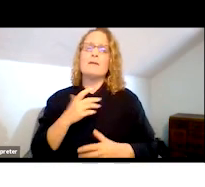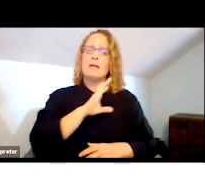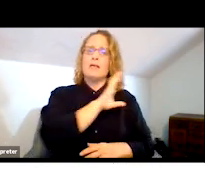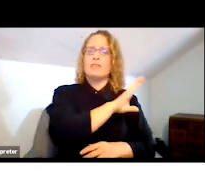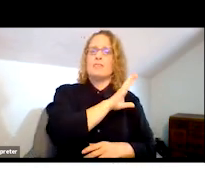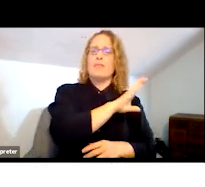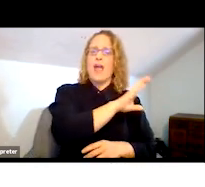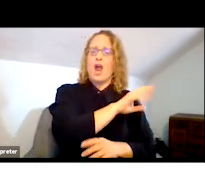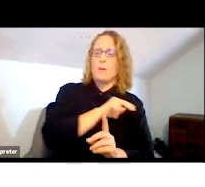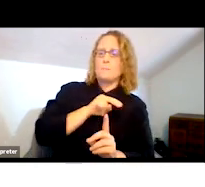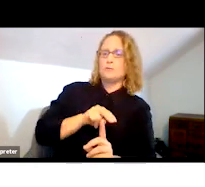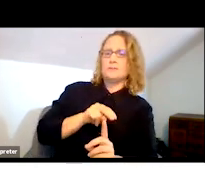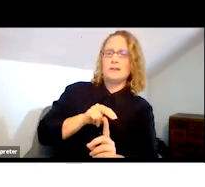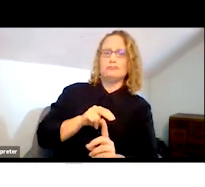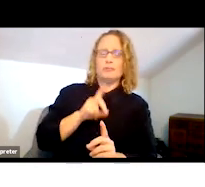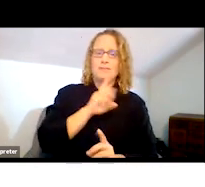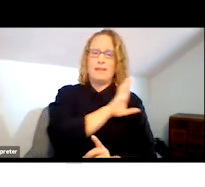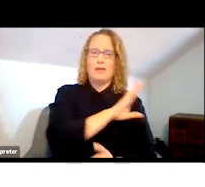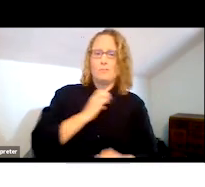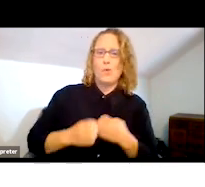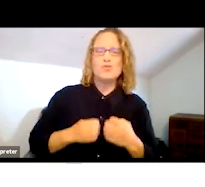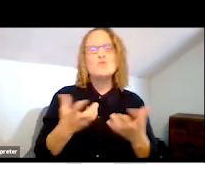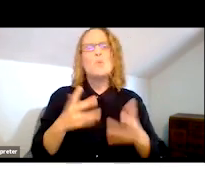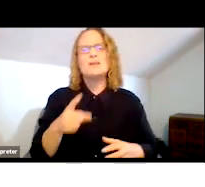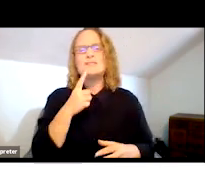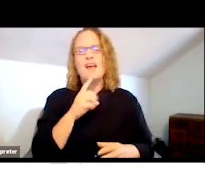You don't want to minimize what the person is sharing with you.